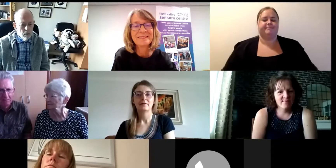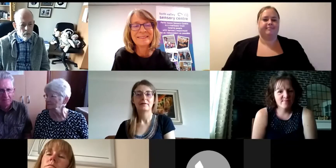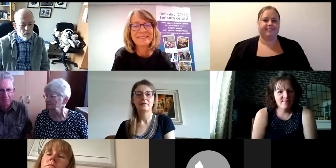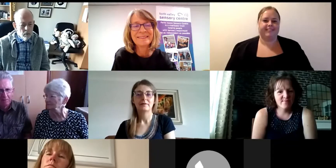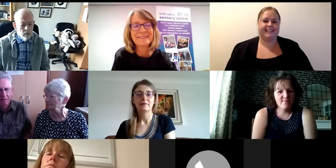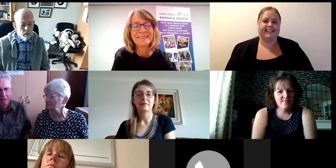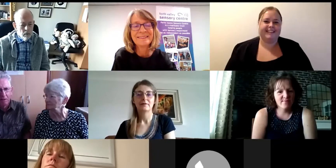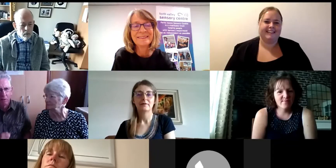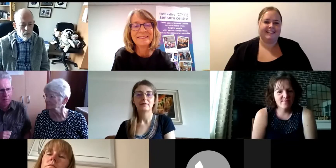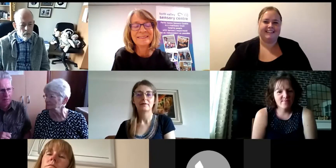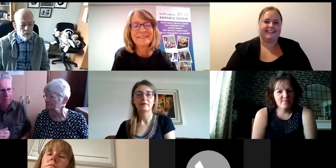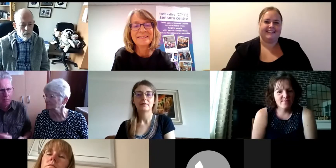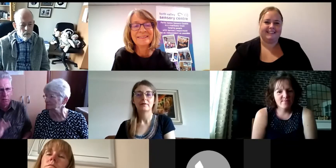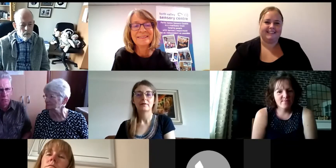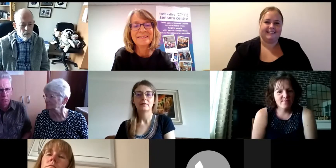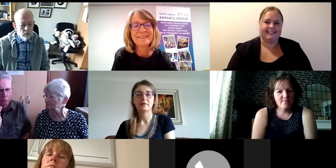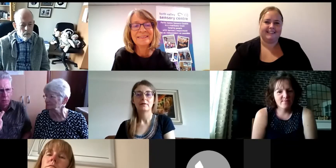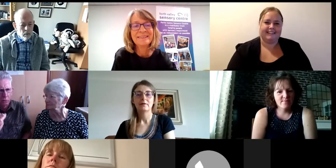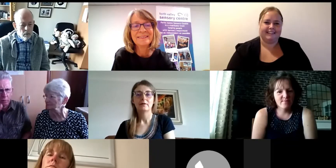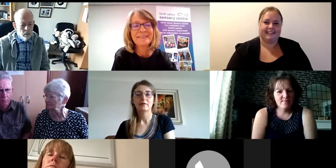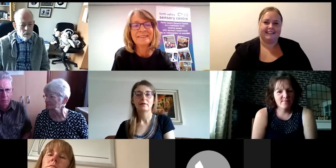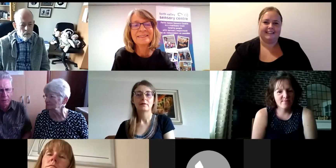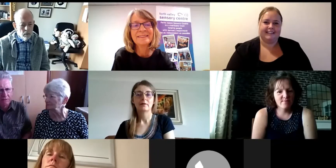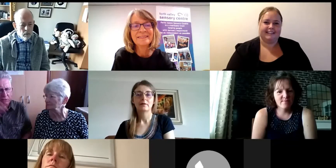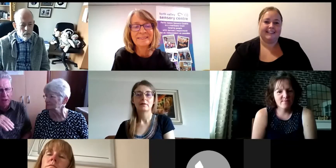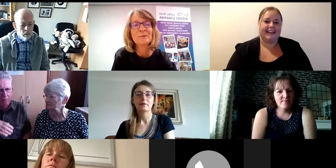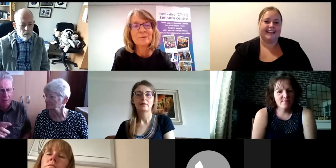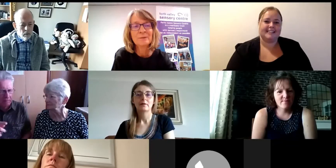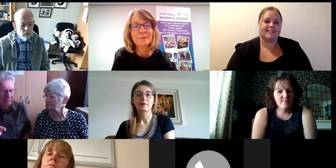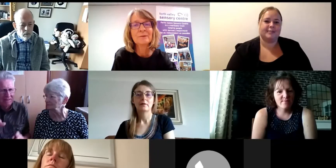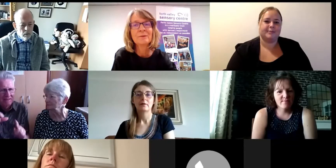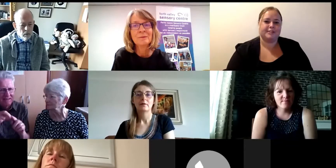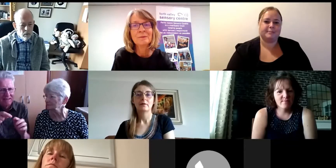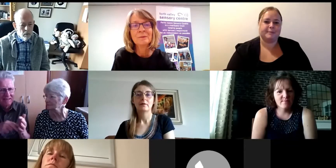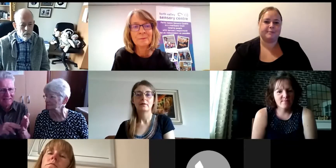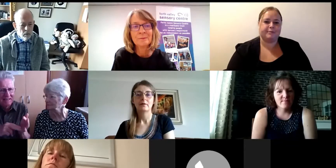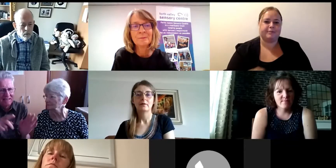Yes so there were two people from Denny High School.